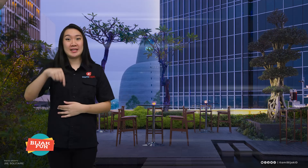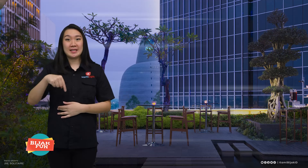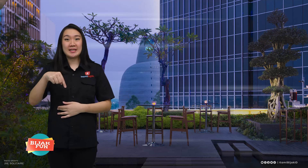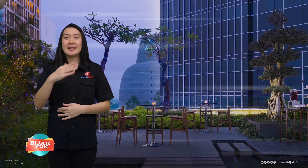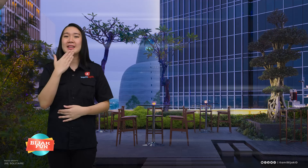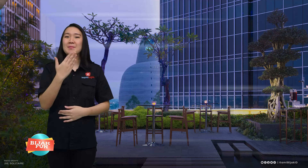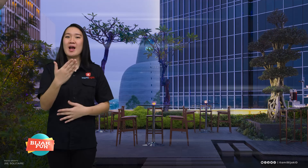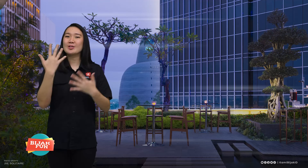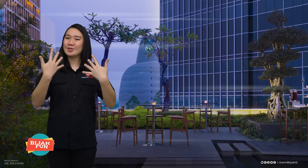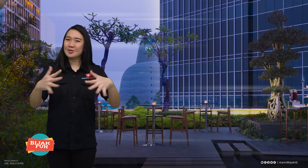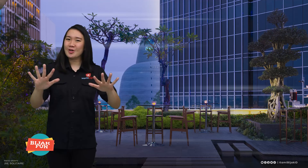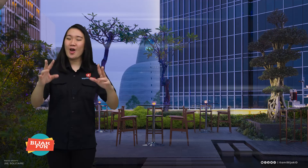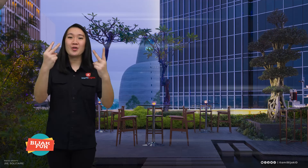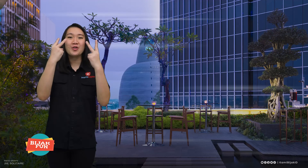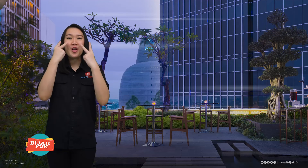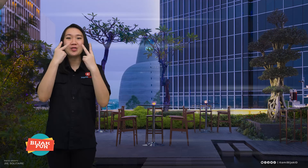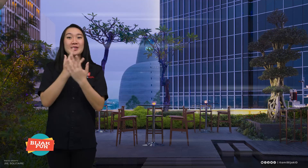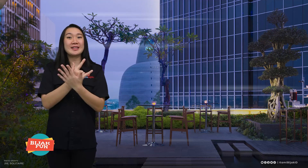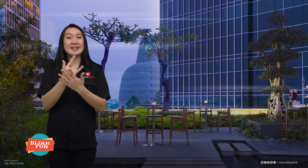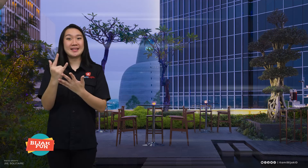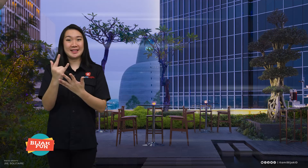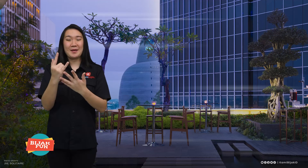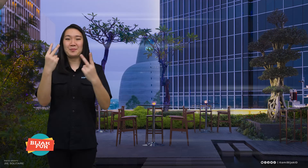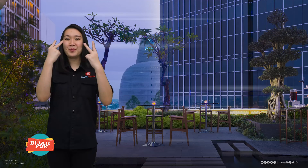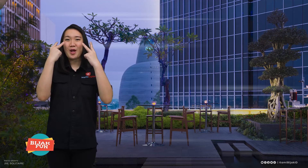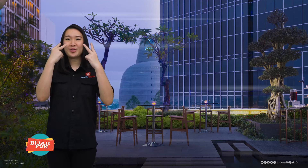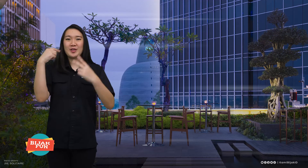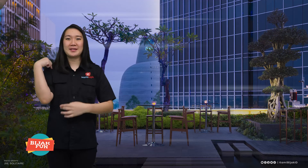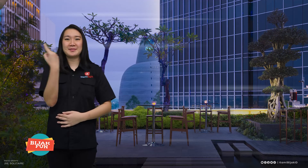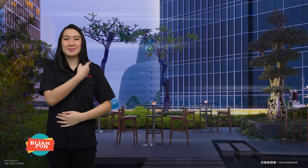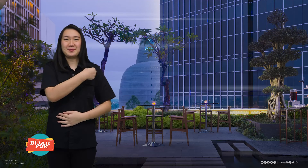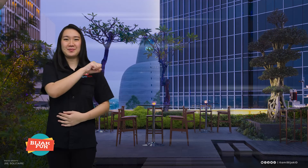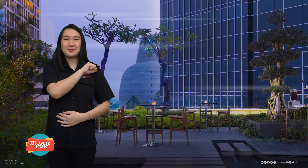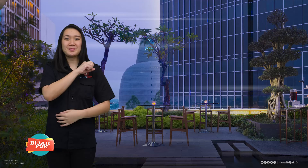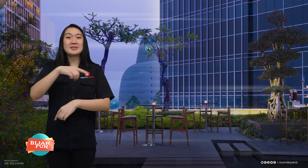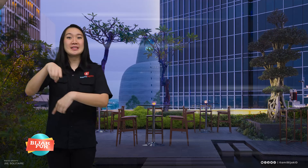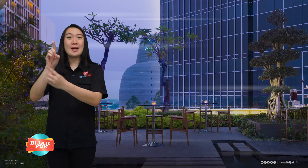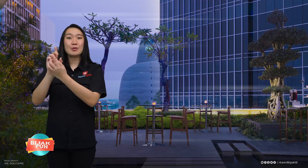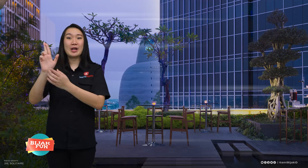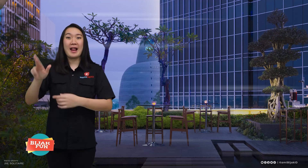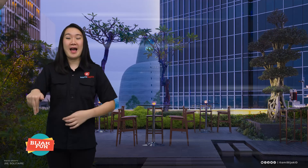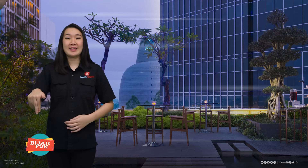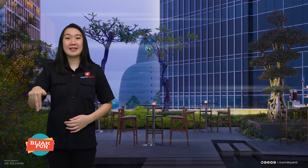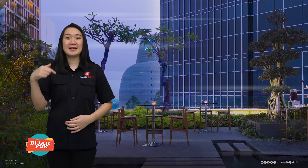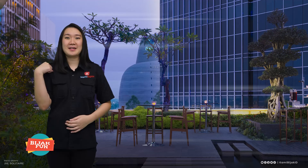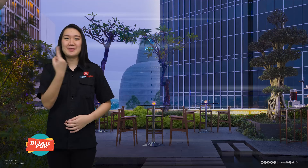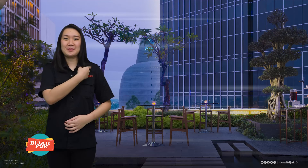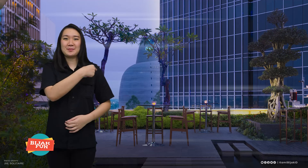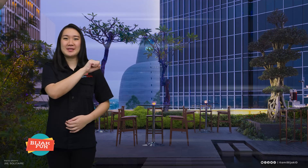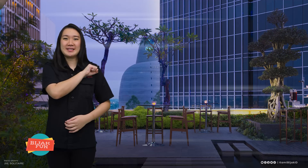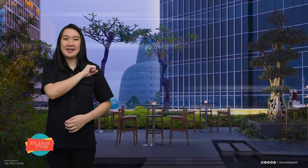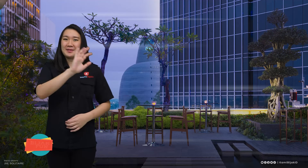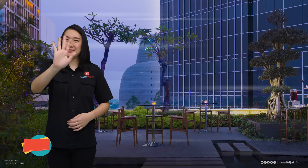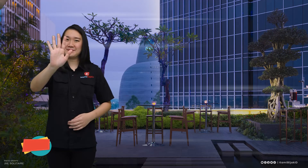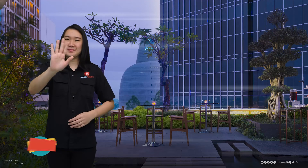Thank you for watching, keep watching KamiBijak, okay? see you again at KamiBijak. Bye!